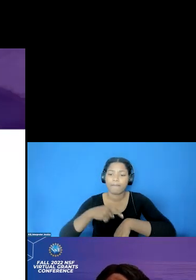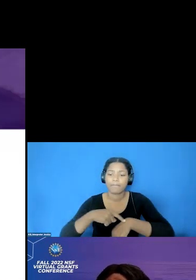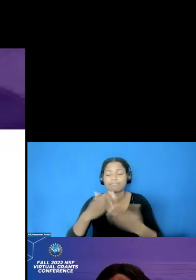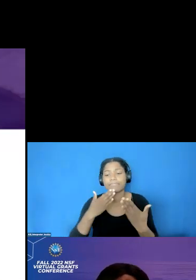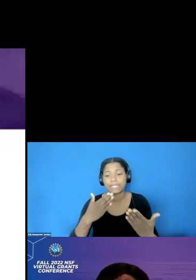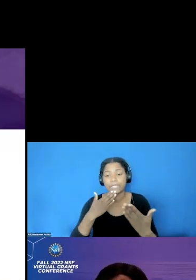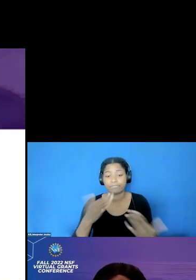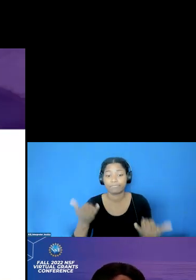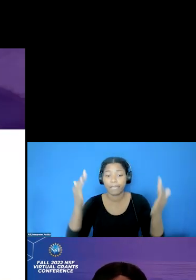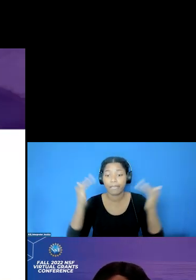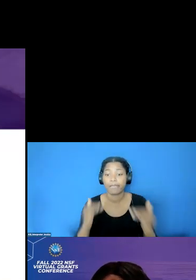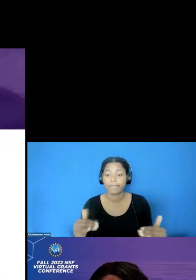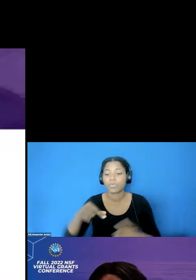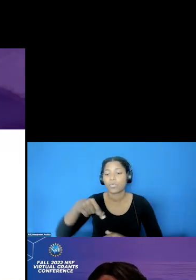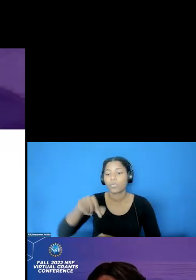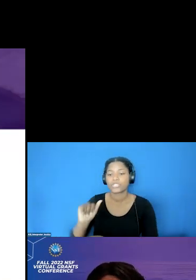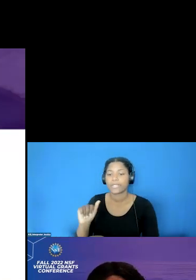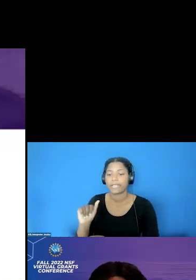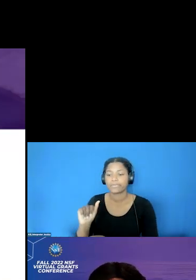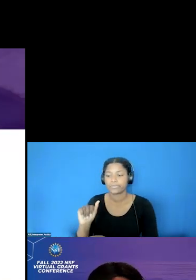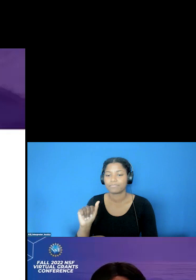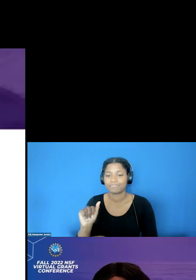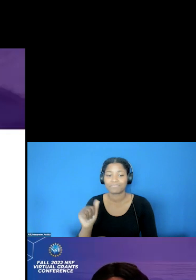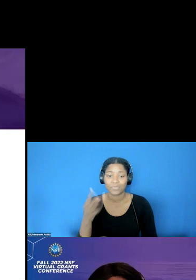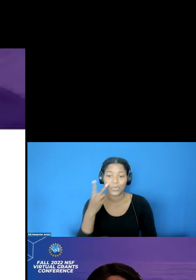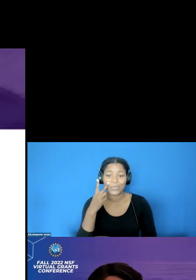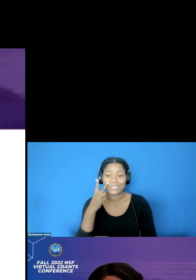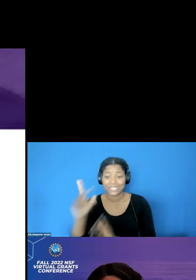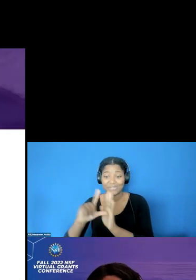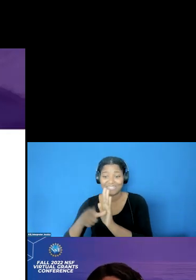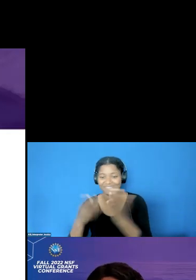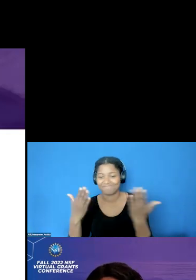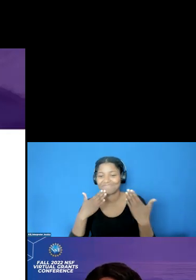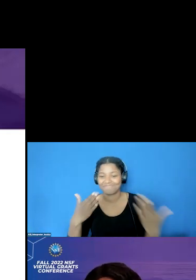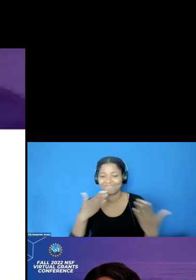So now we're going to move right on to the Q&A session. And we'll see you on the other side. Thanks, you all.